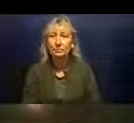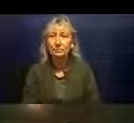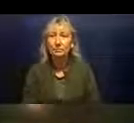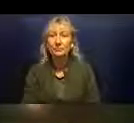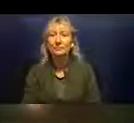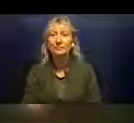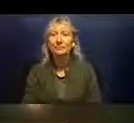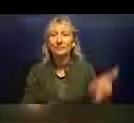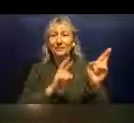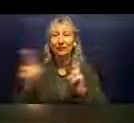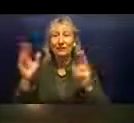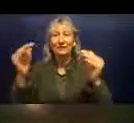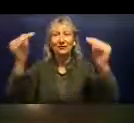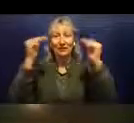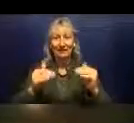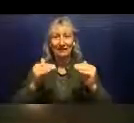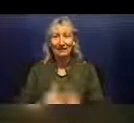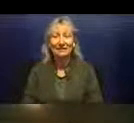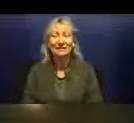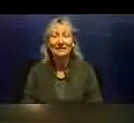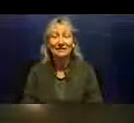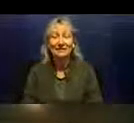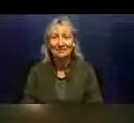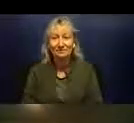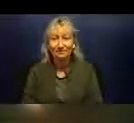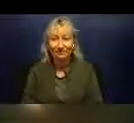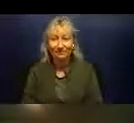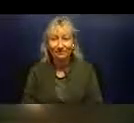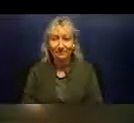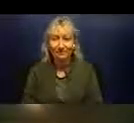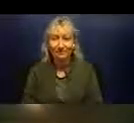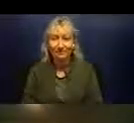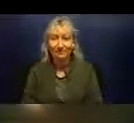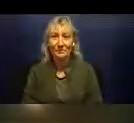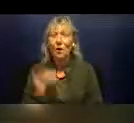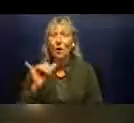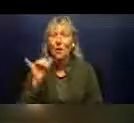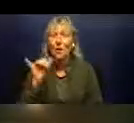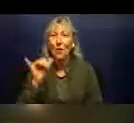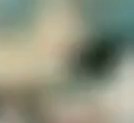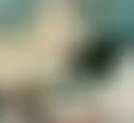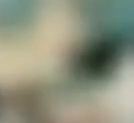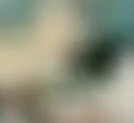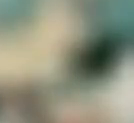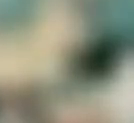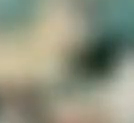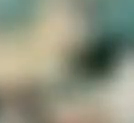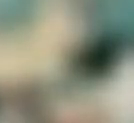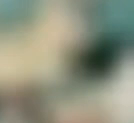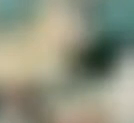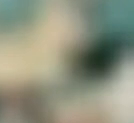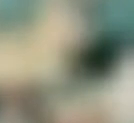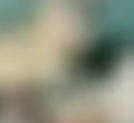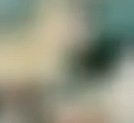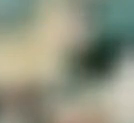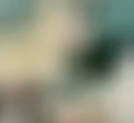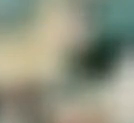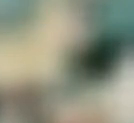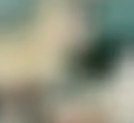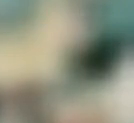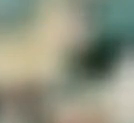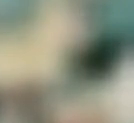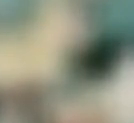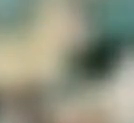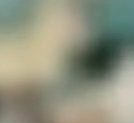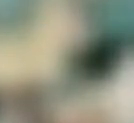Please try again. with the debriefing information that i'll give you Okay.